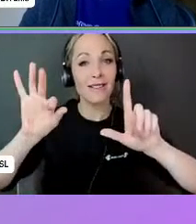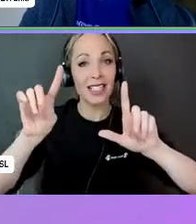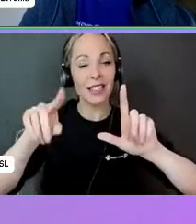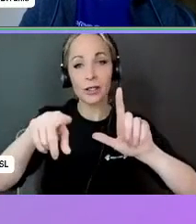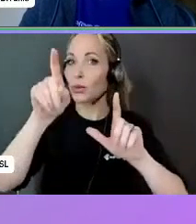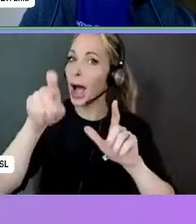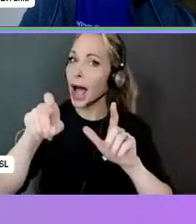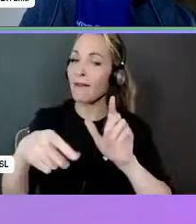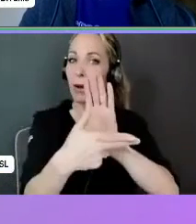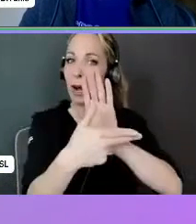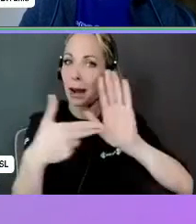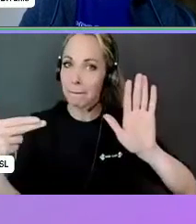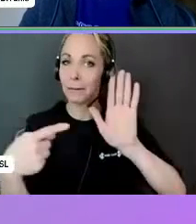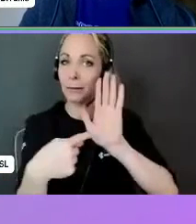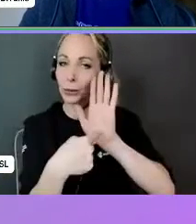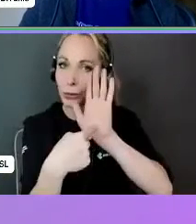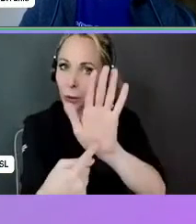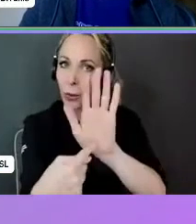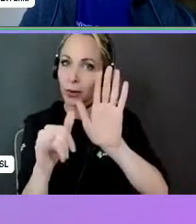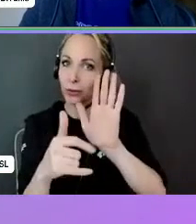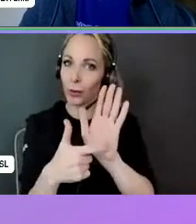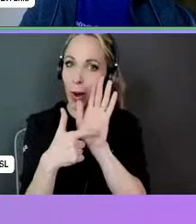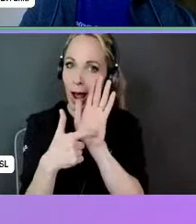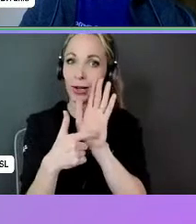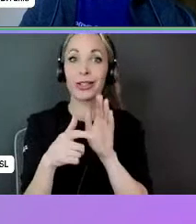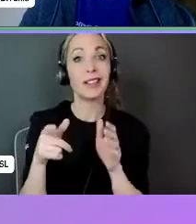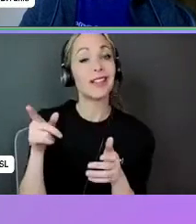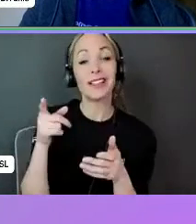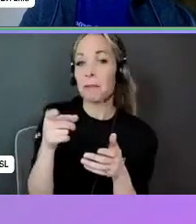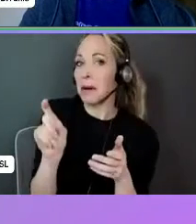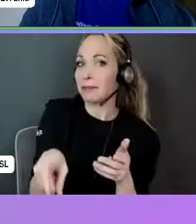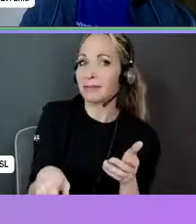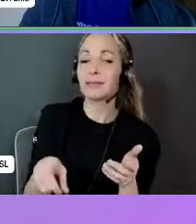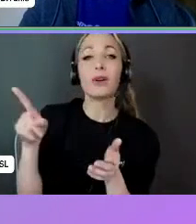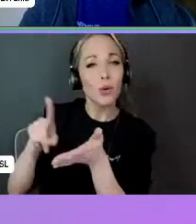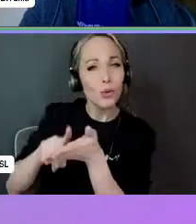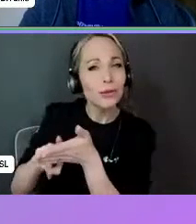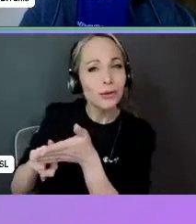do it, you really need to provide a visible indication of required fields. There's